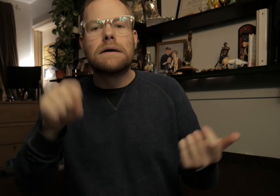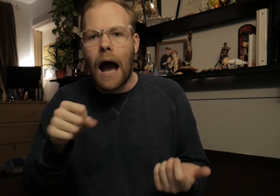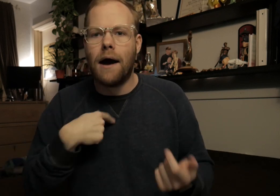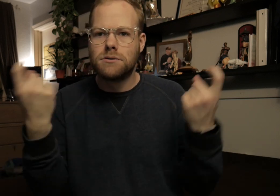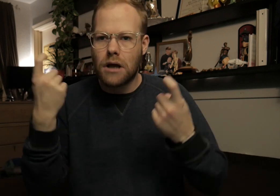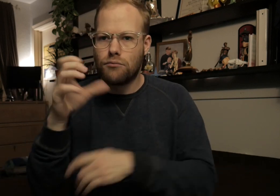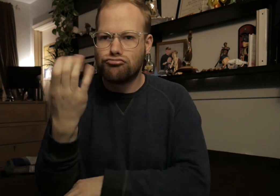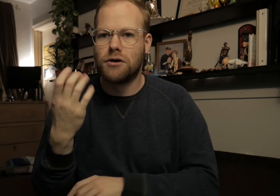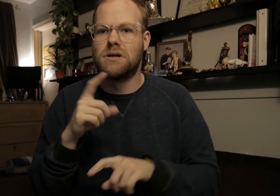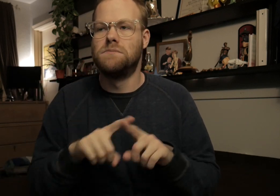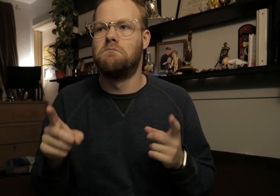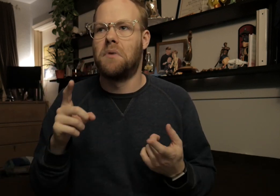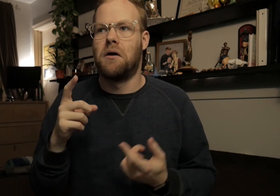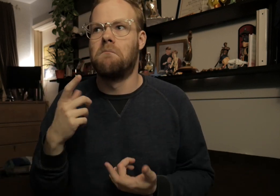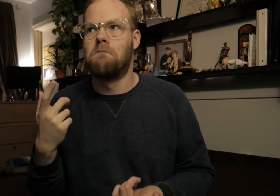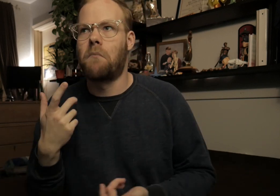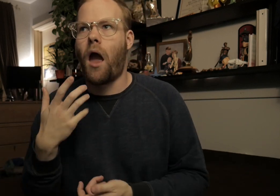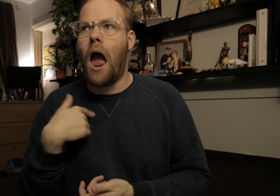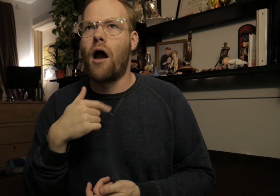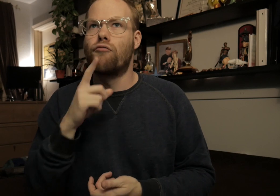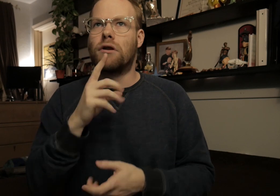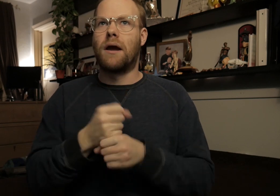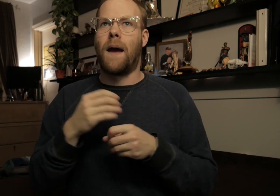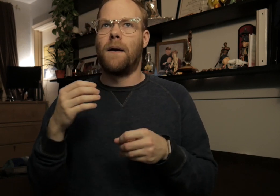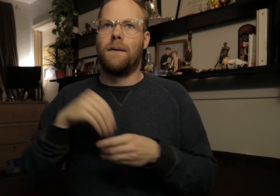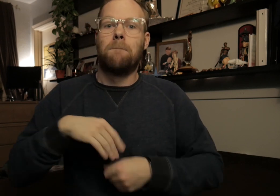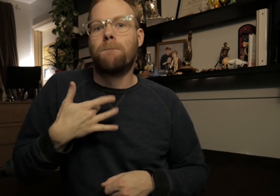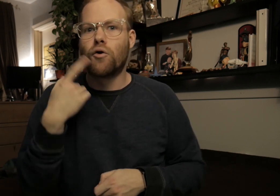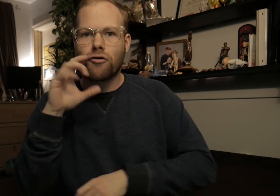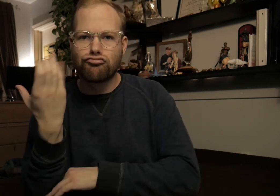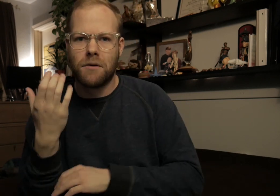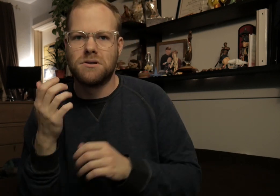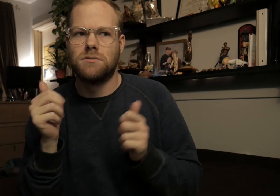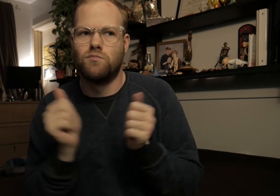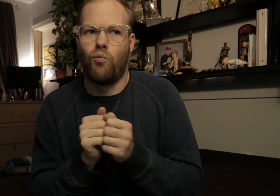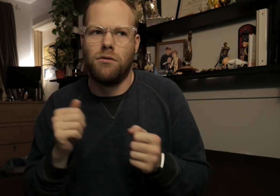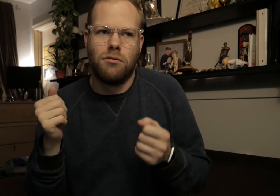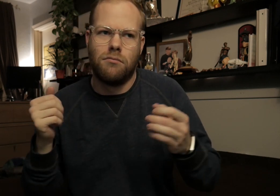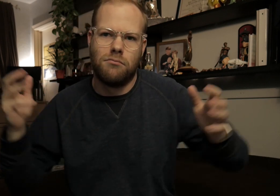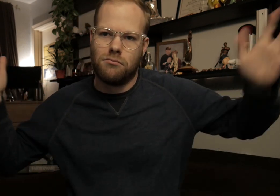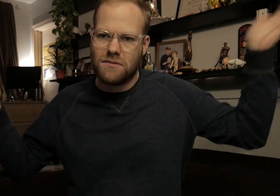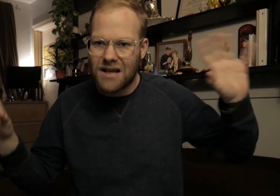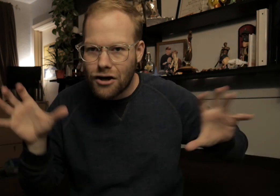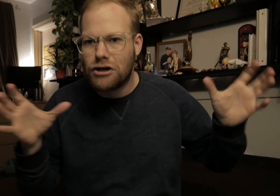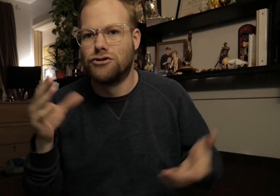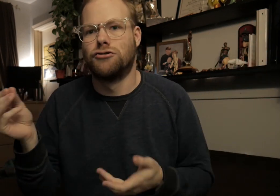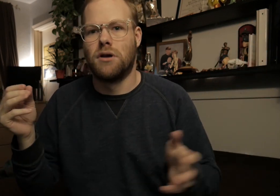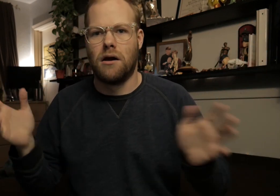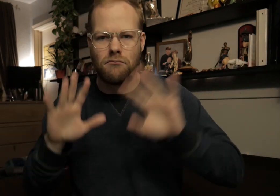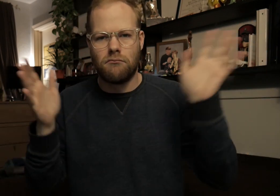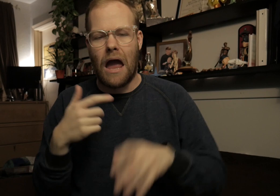Yeah, I celebrate Christmas, but I really get in the mood for Christmas with decorations and such.